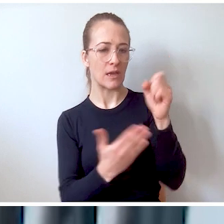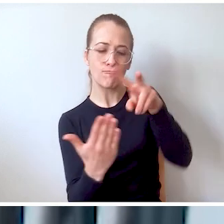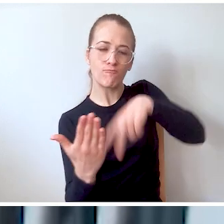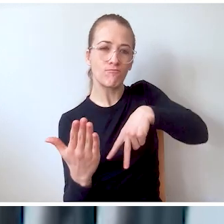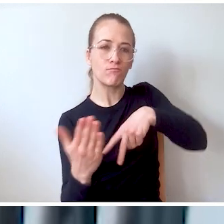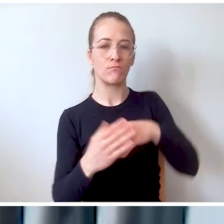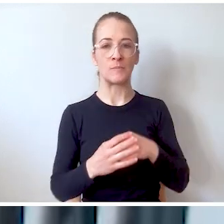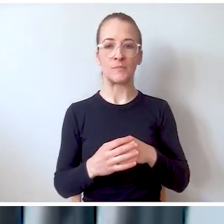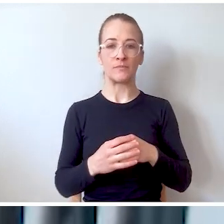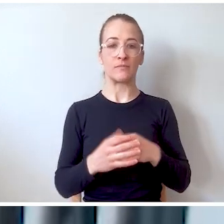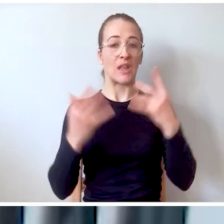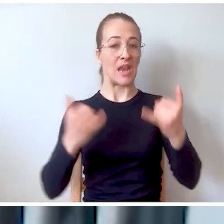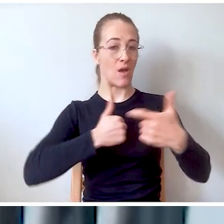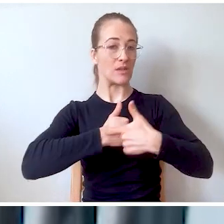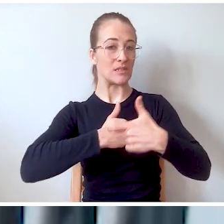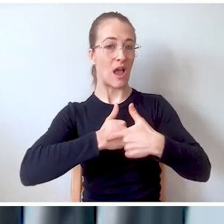We're in a time of immense growth